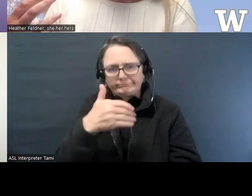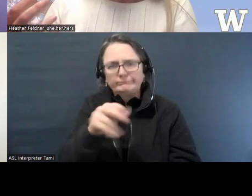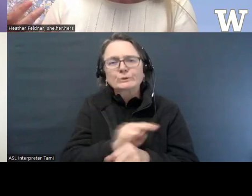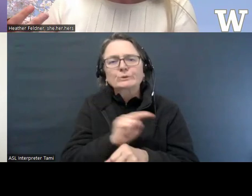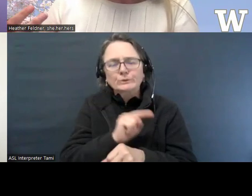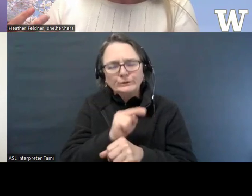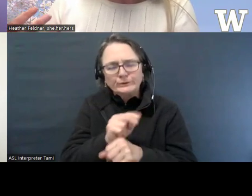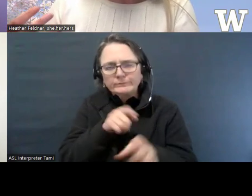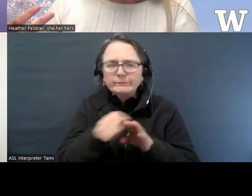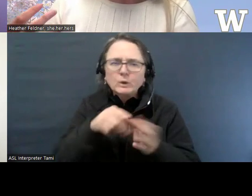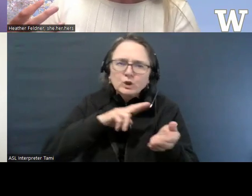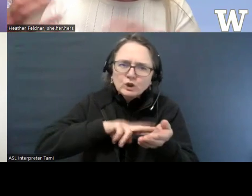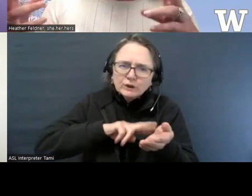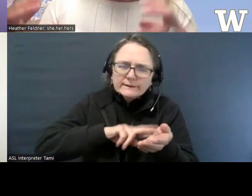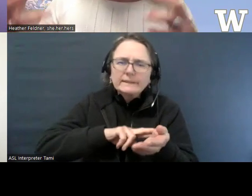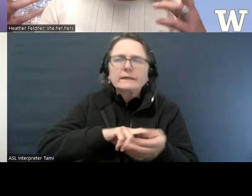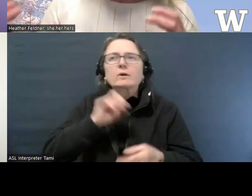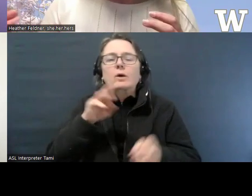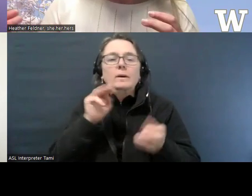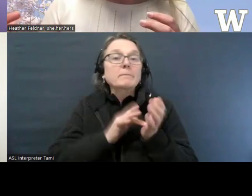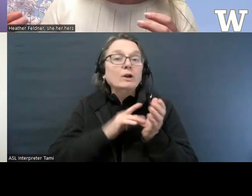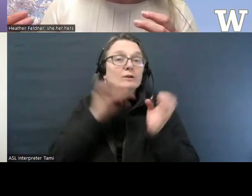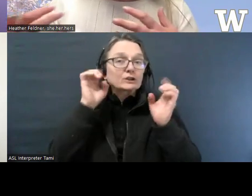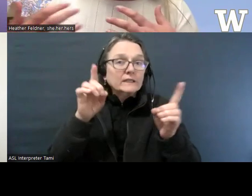where these involve, like, smart mannequins